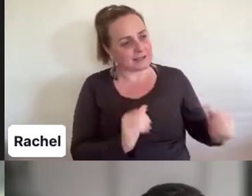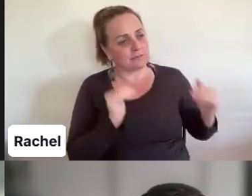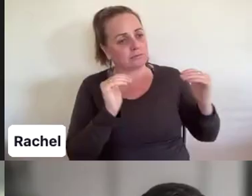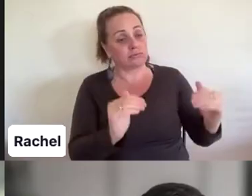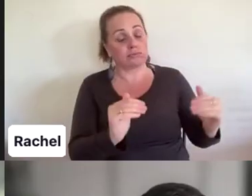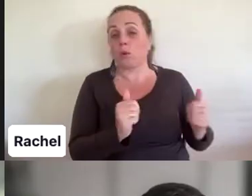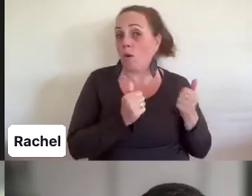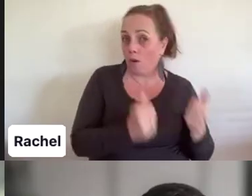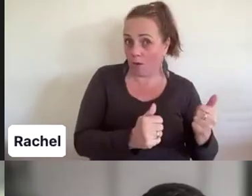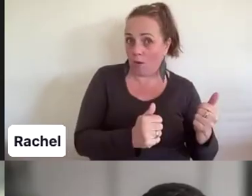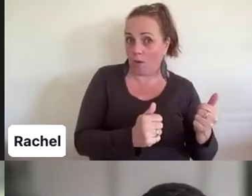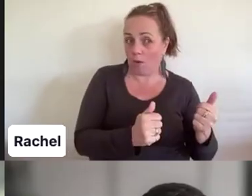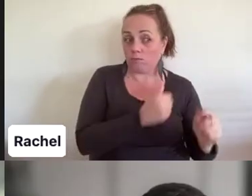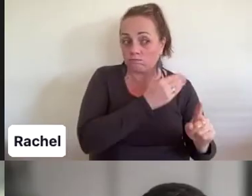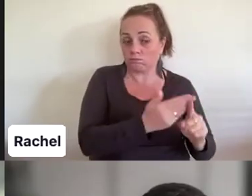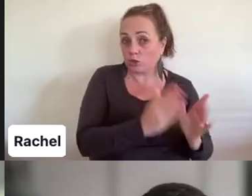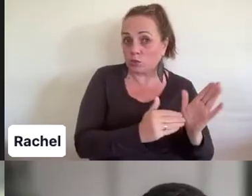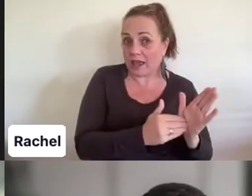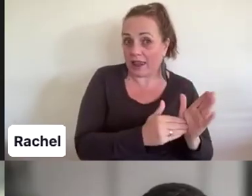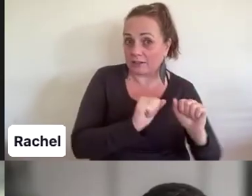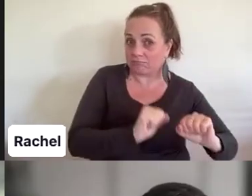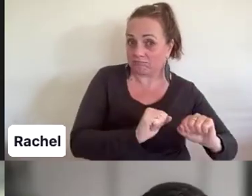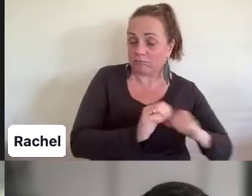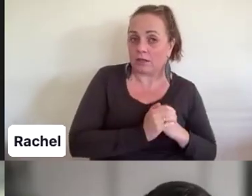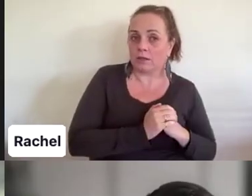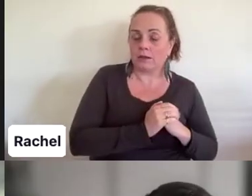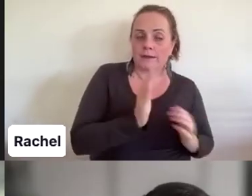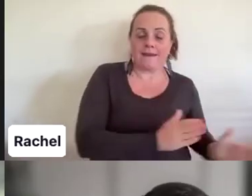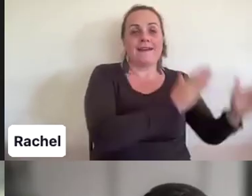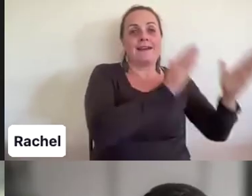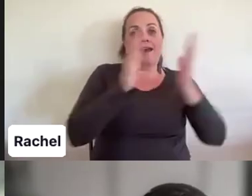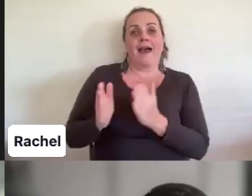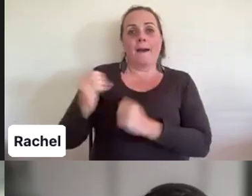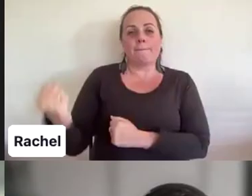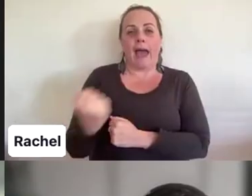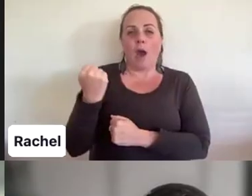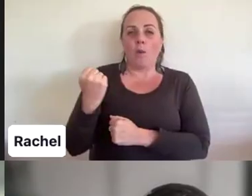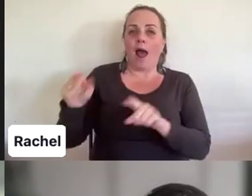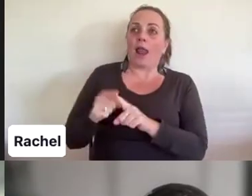really well. On the power side of things, on the who actually decides side of things,